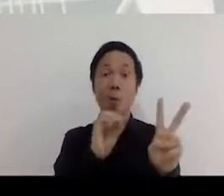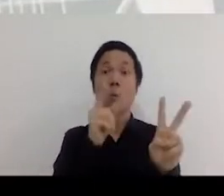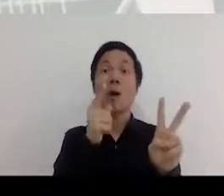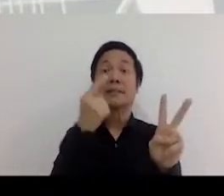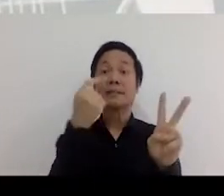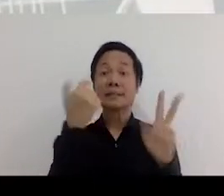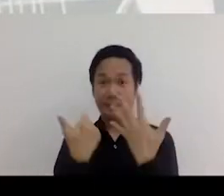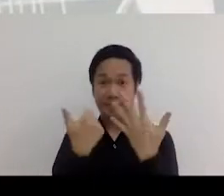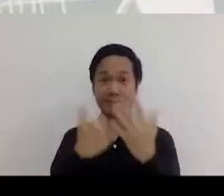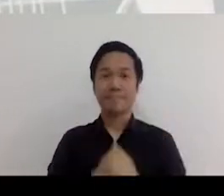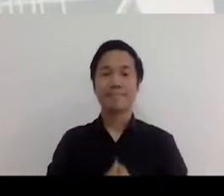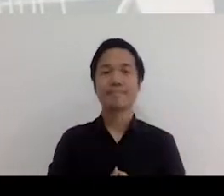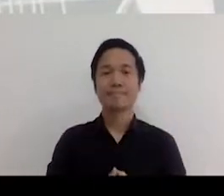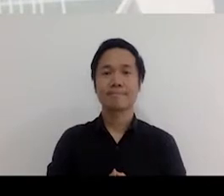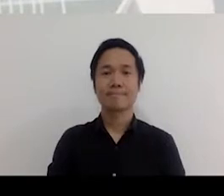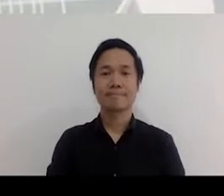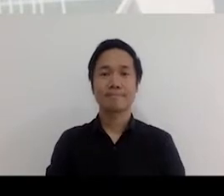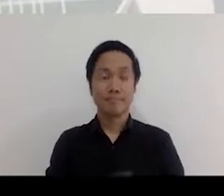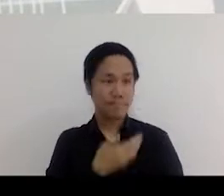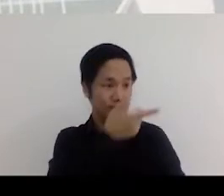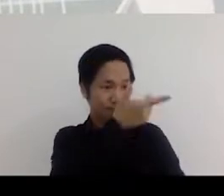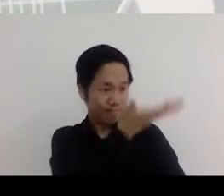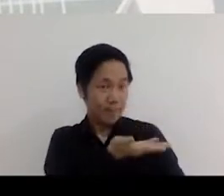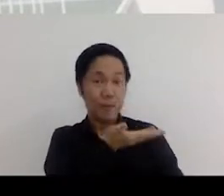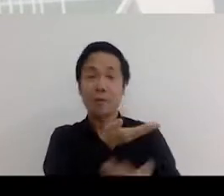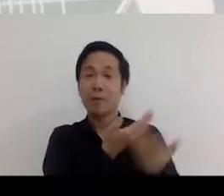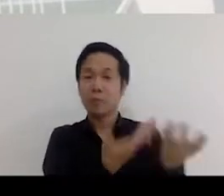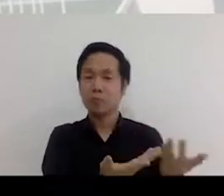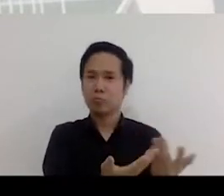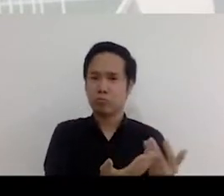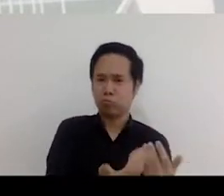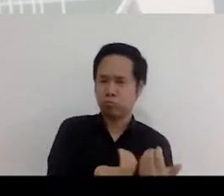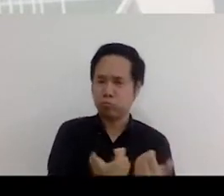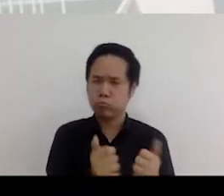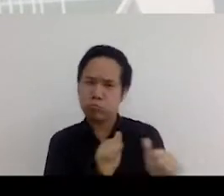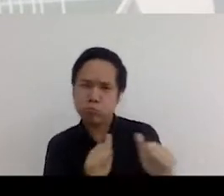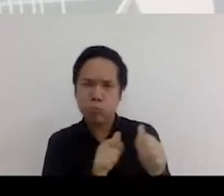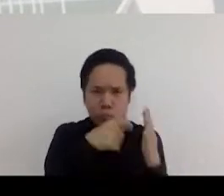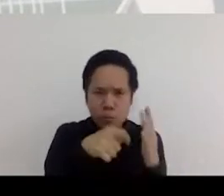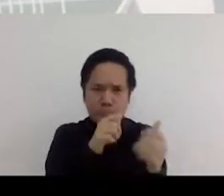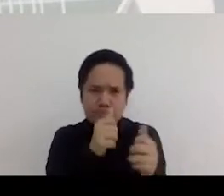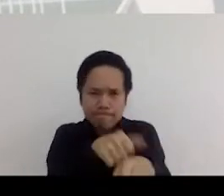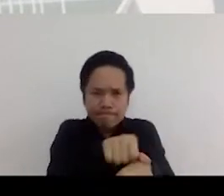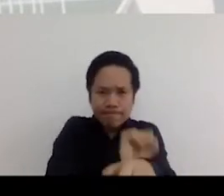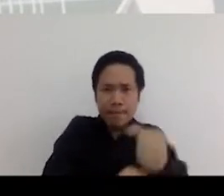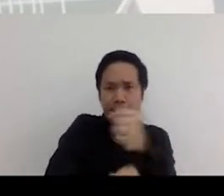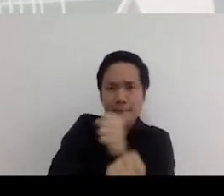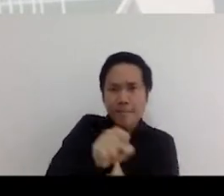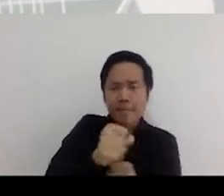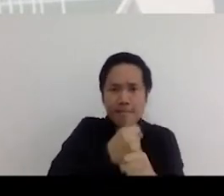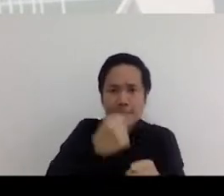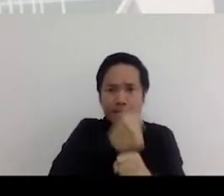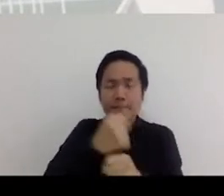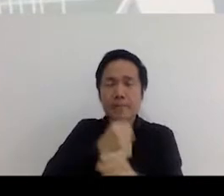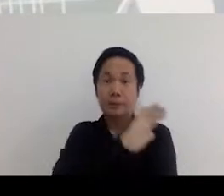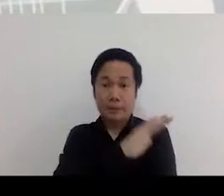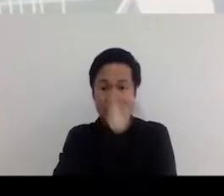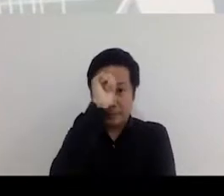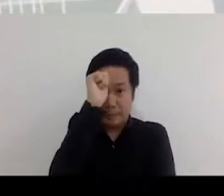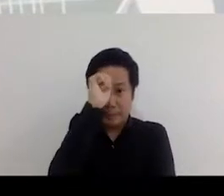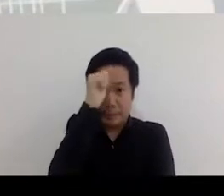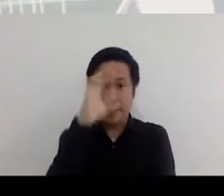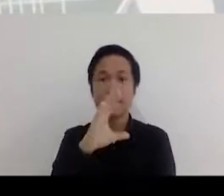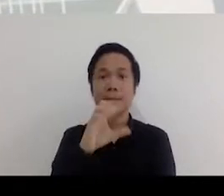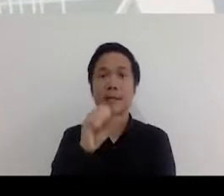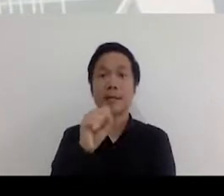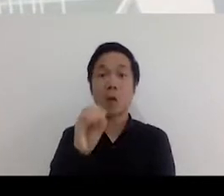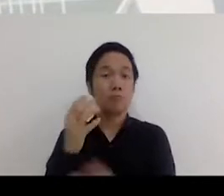so could you share your perspective on how CSOs, in particular organizations of persons with disabilities,